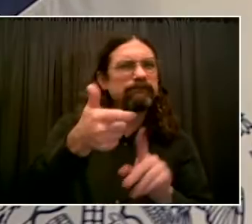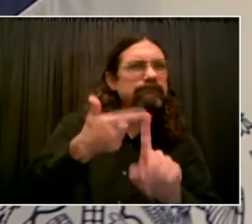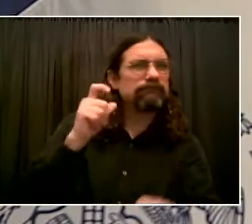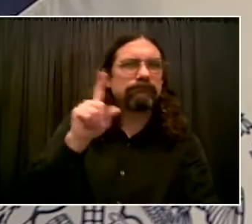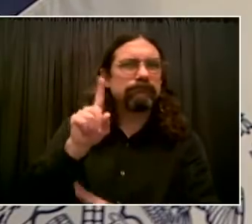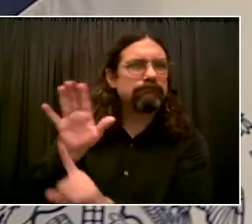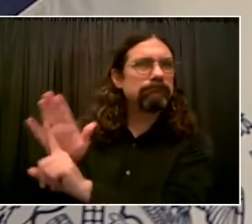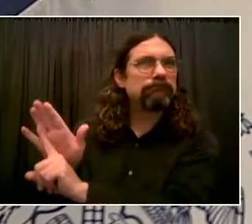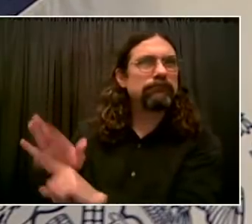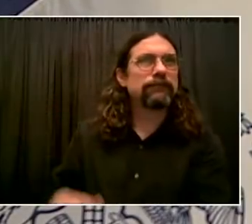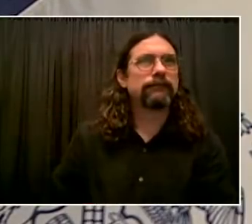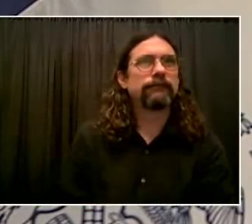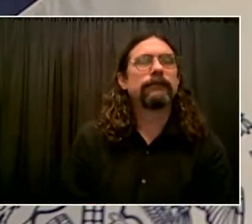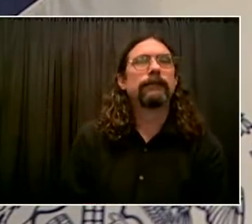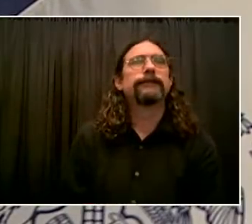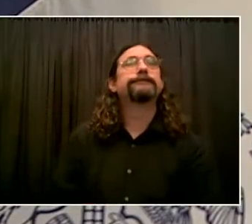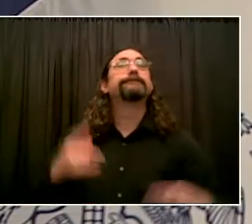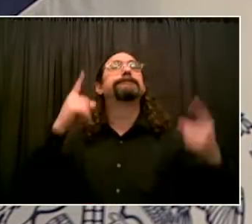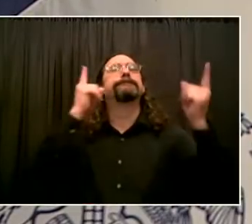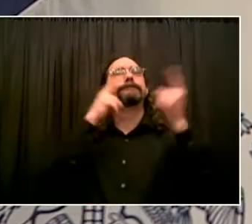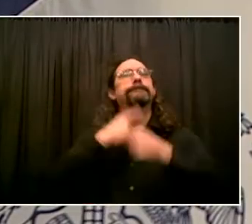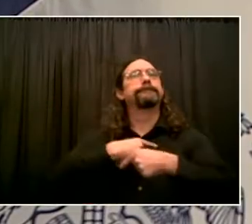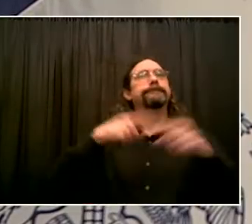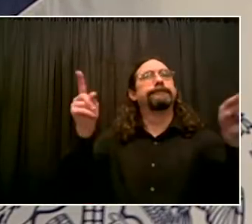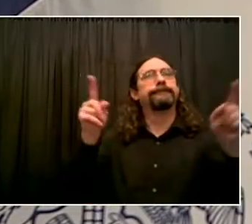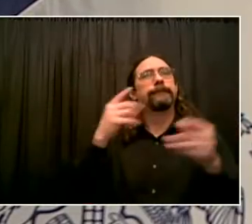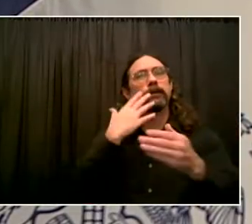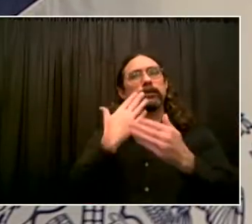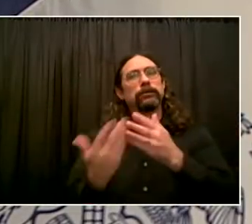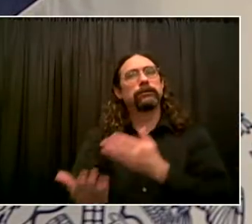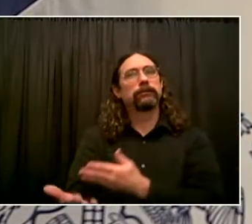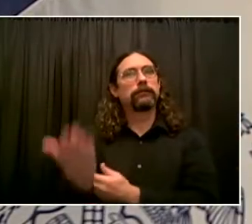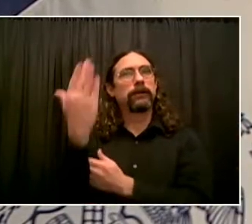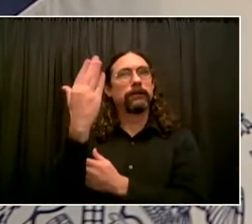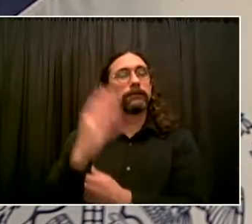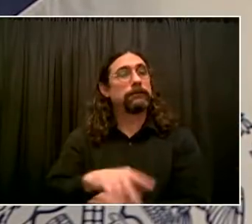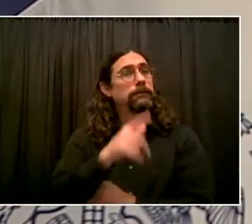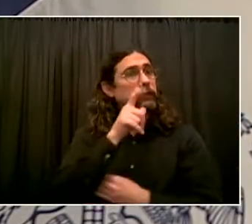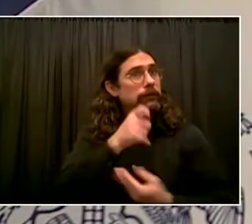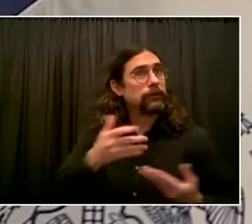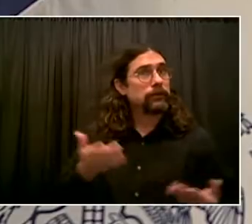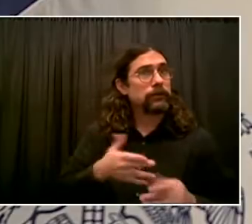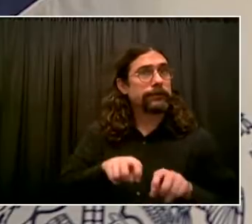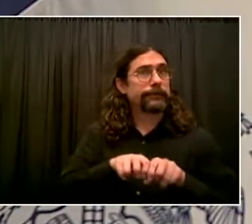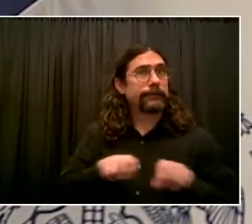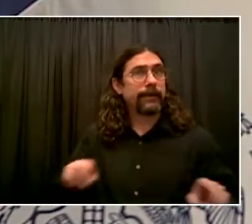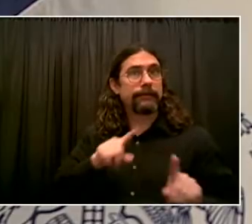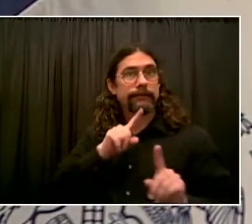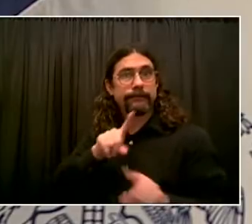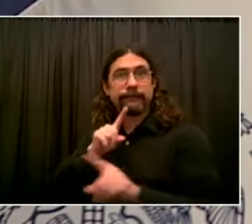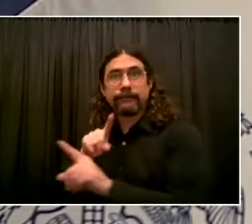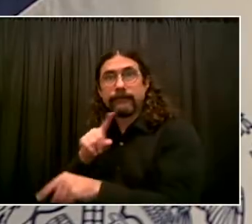WITH THAT, LET'S GO OUR COLLEAGUES IN THE MEDIA.